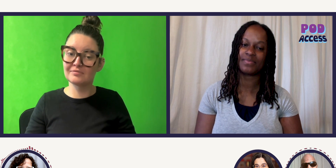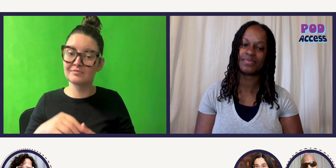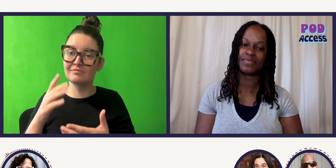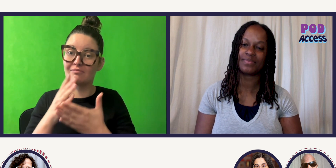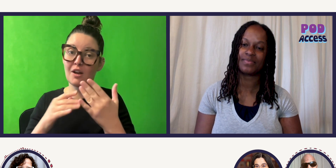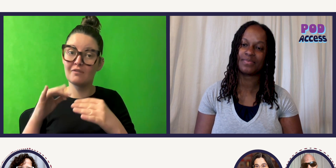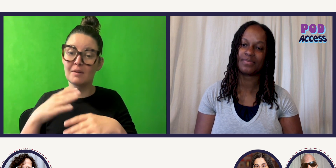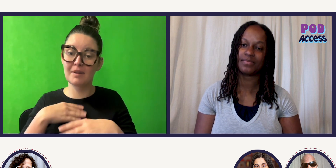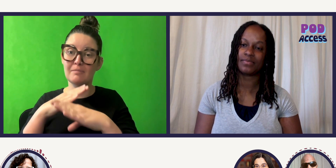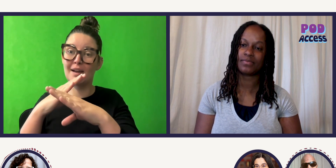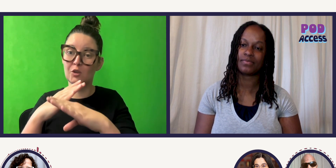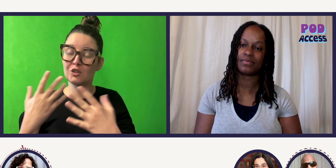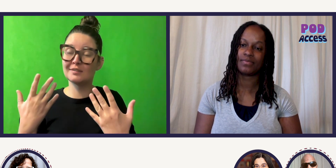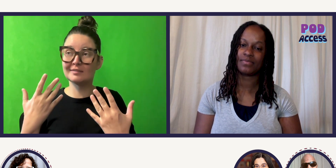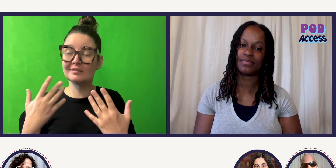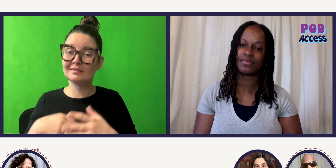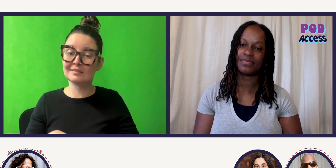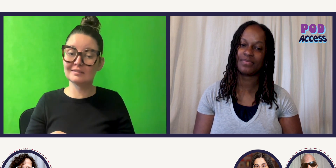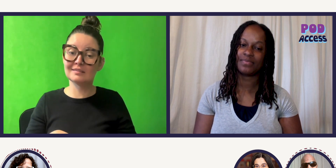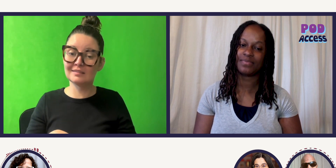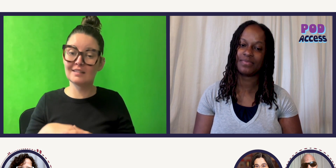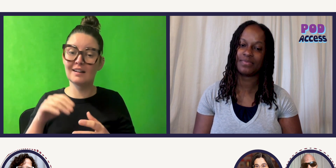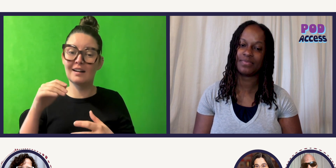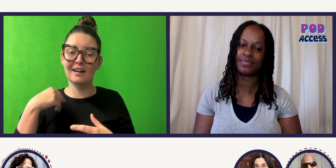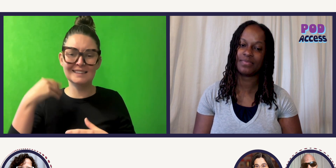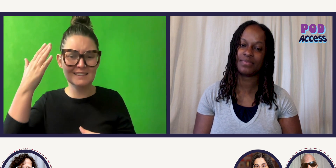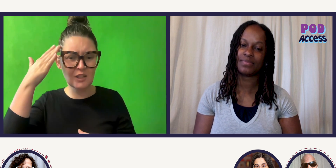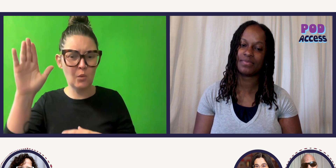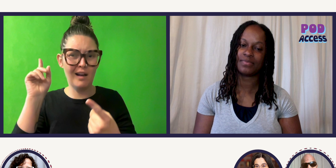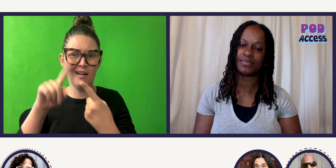That’s part of my barrier. And I didn’t know it ‘til I was today years old, and you just said all this.